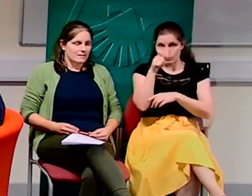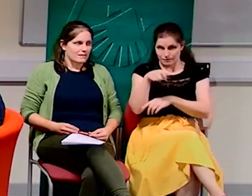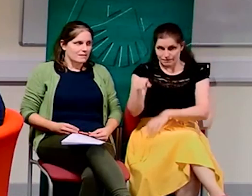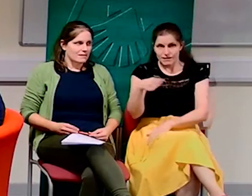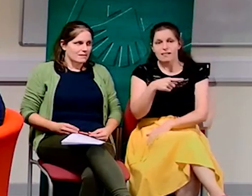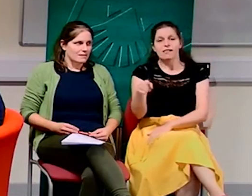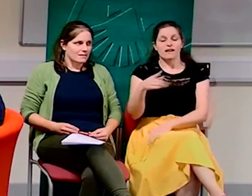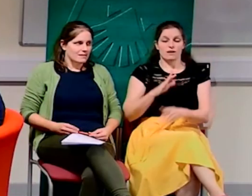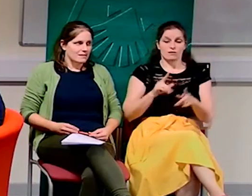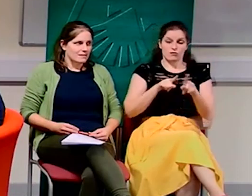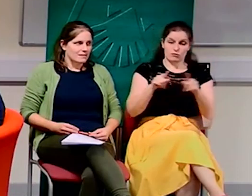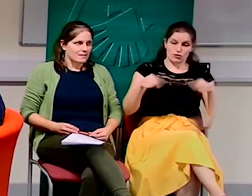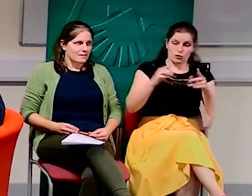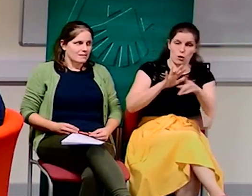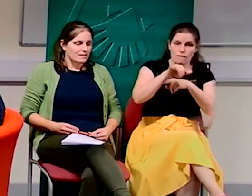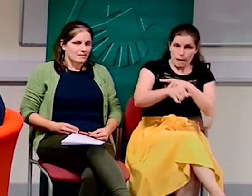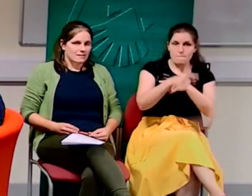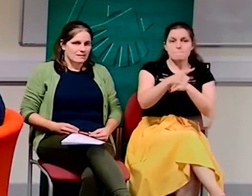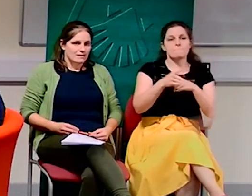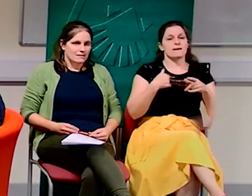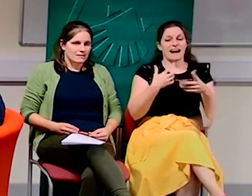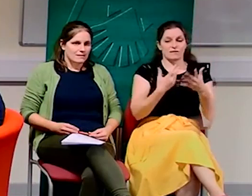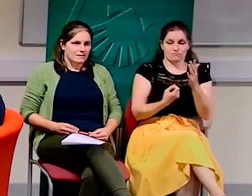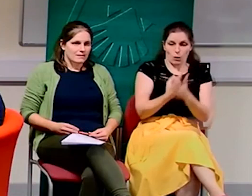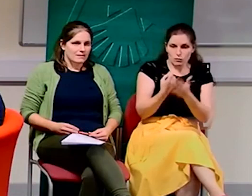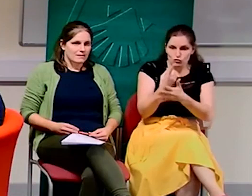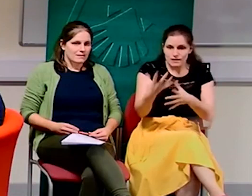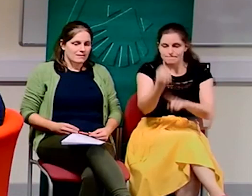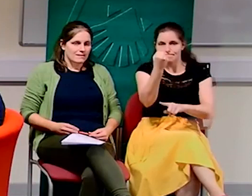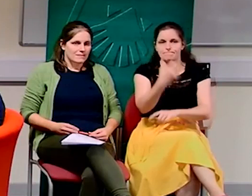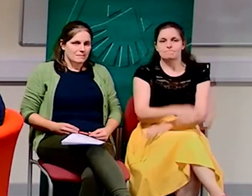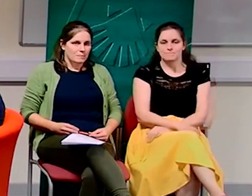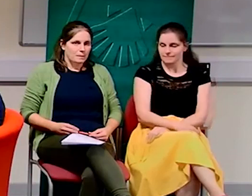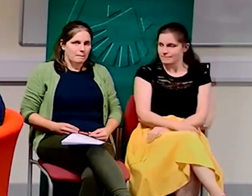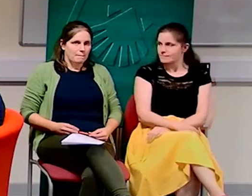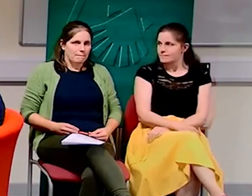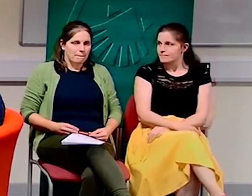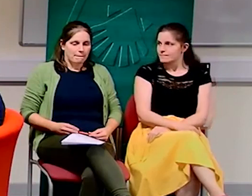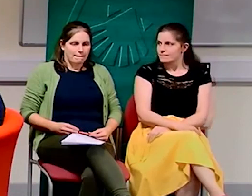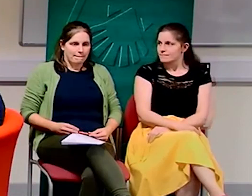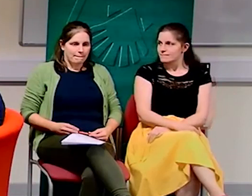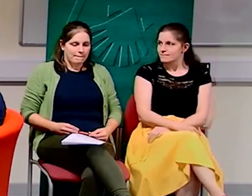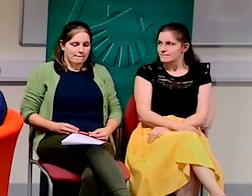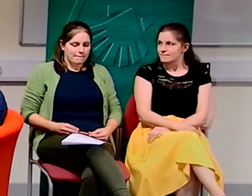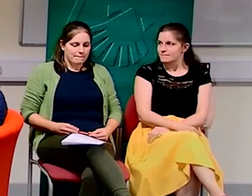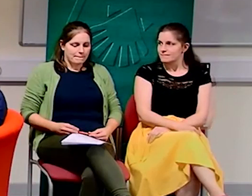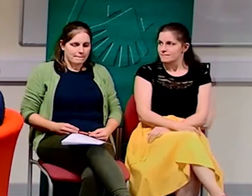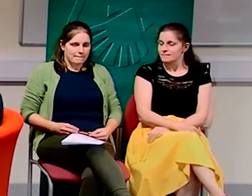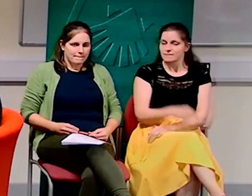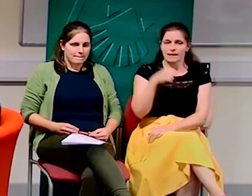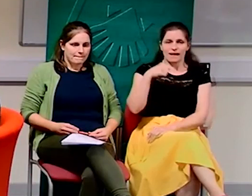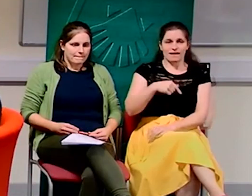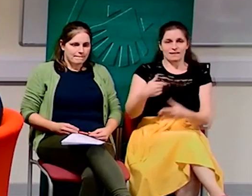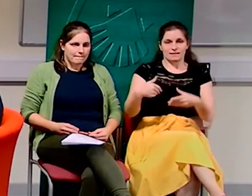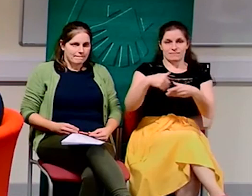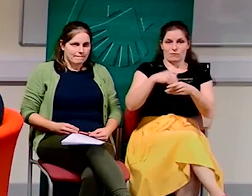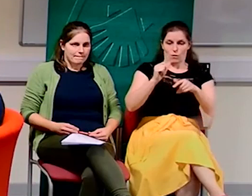challenges and embracing opportunities uh it's part of uh a series of Flagship events that we